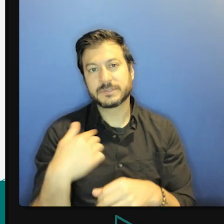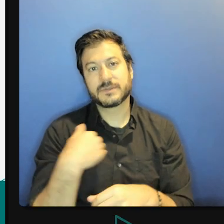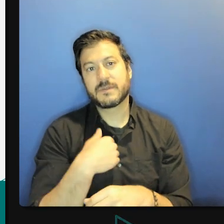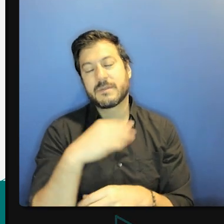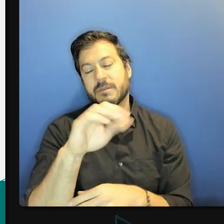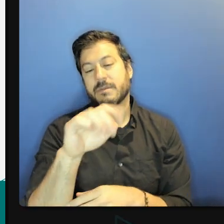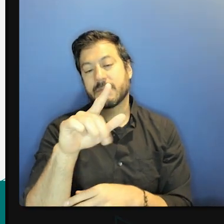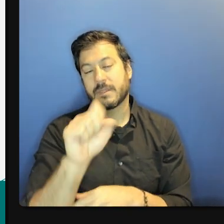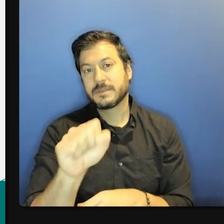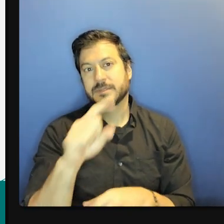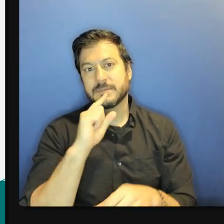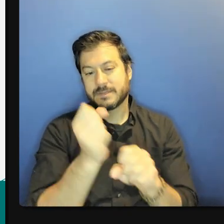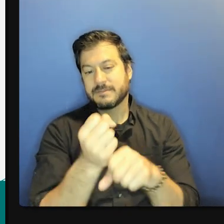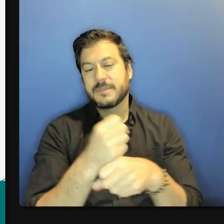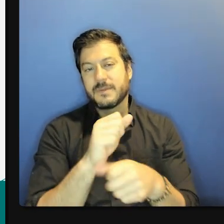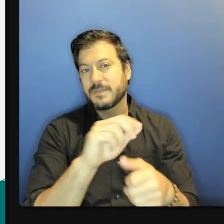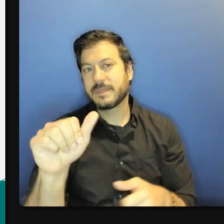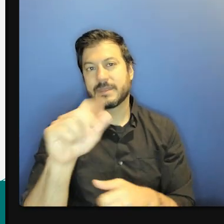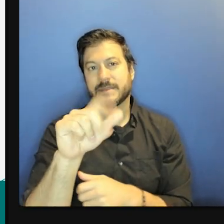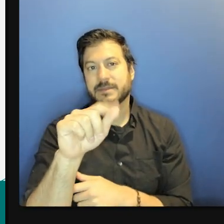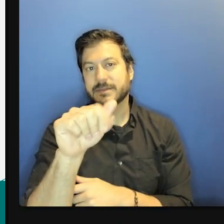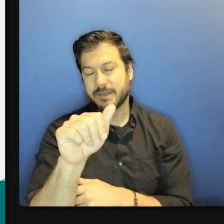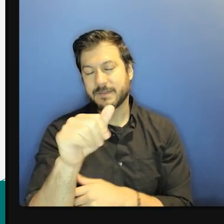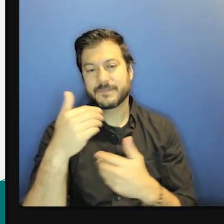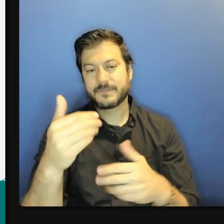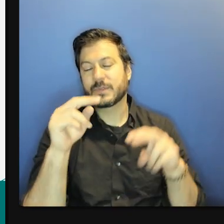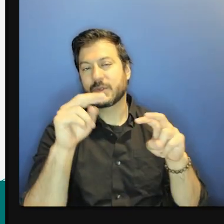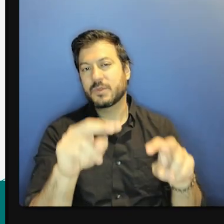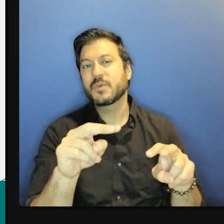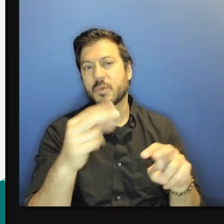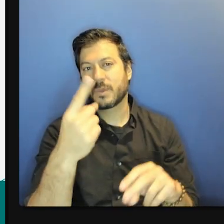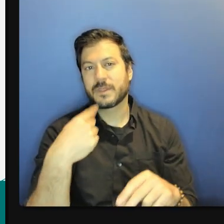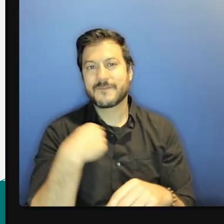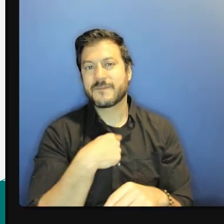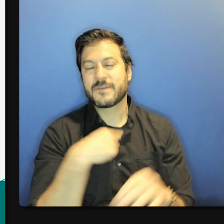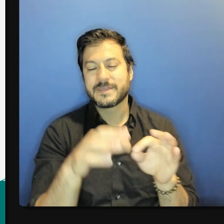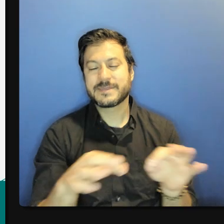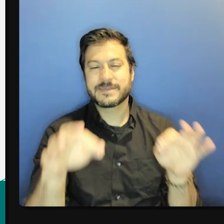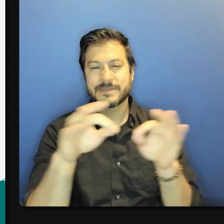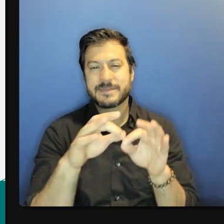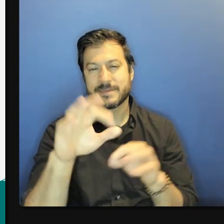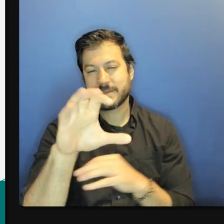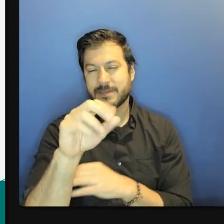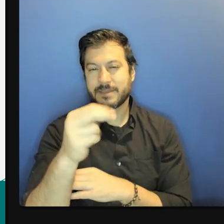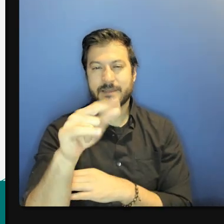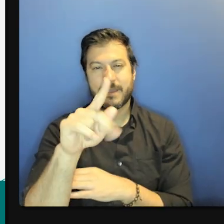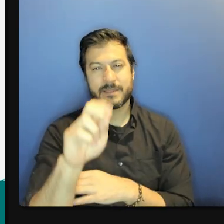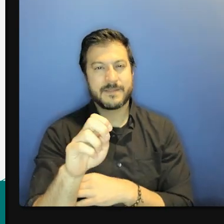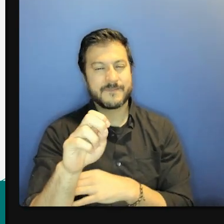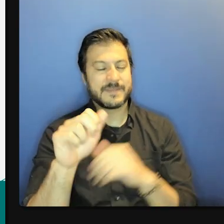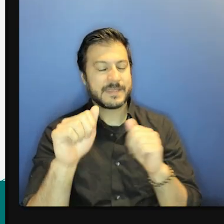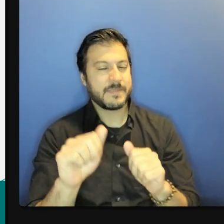And our models can be customized with any data. Let's take a closer look at one of our key Cognitive Services capabilities,